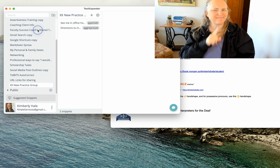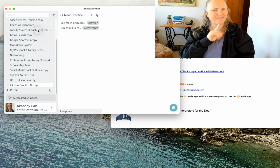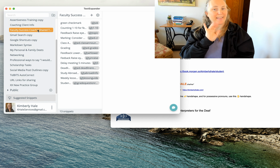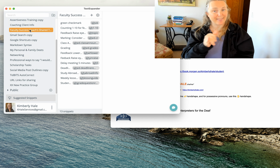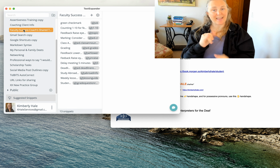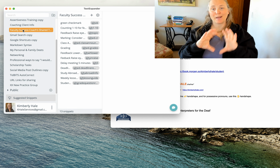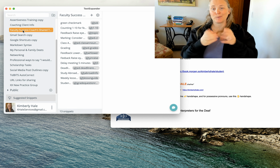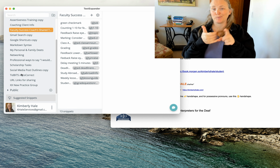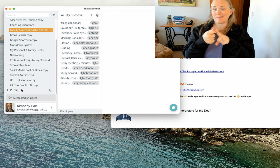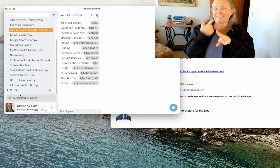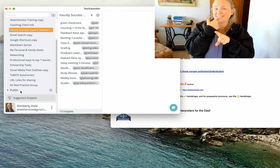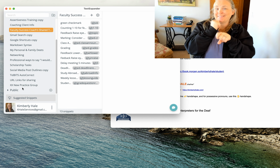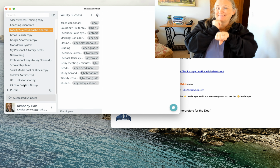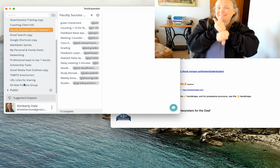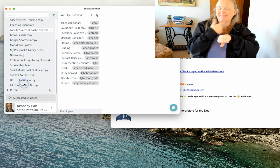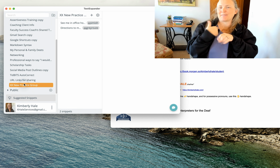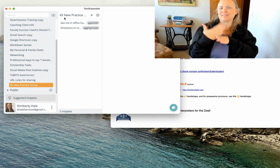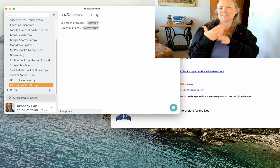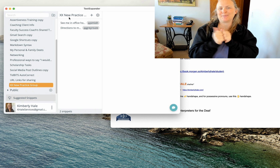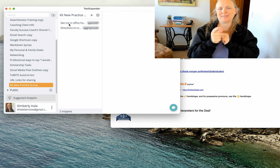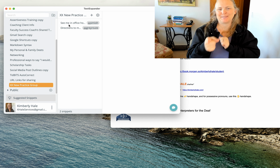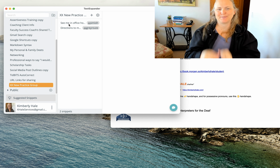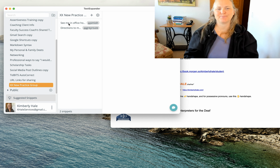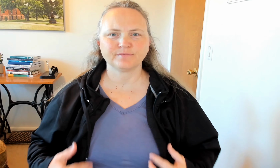I'm actually going to share this group with you that has some other things in